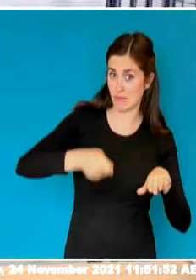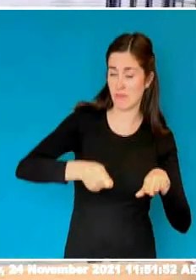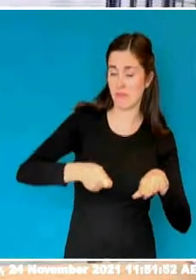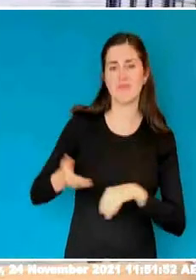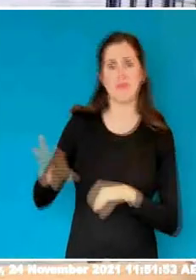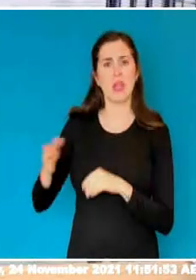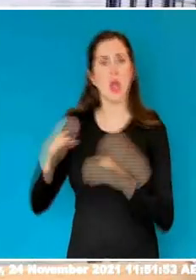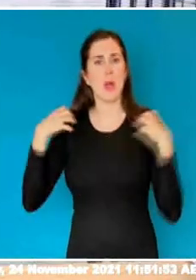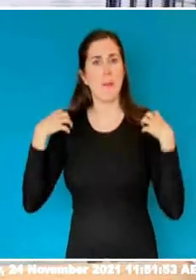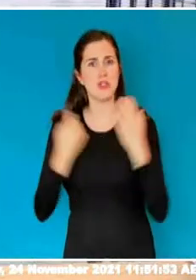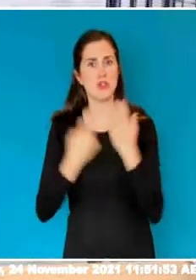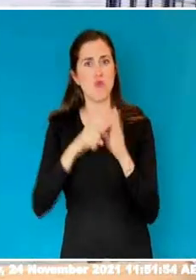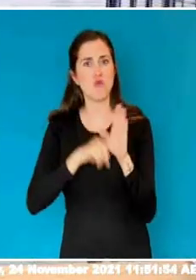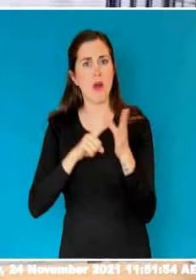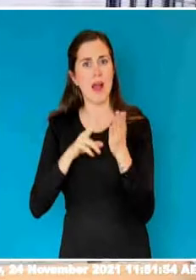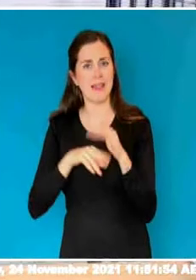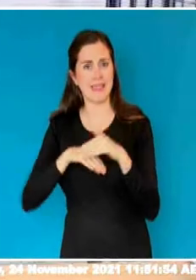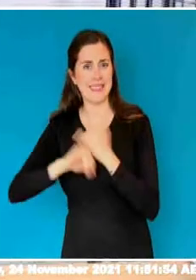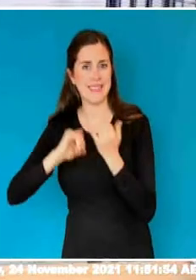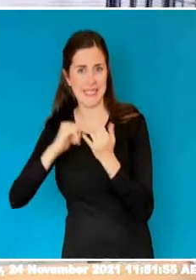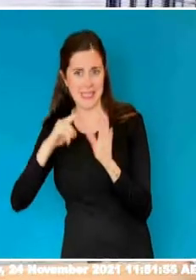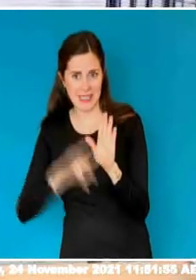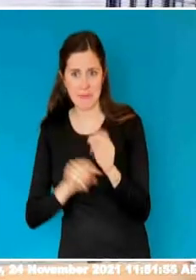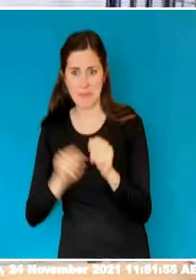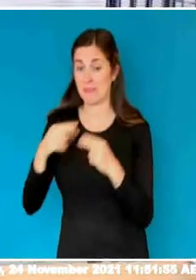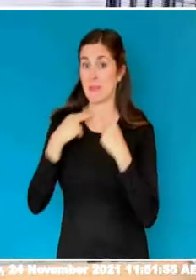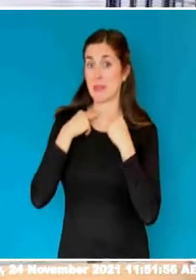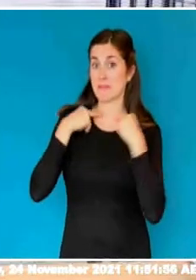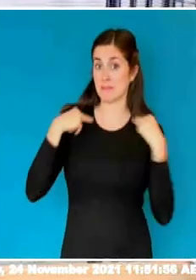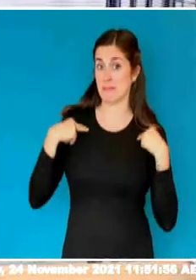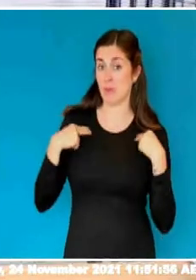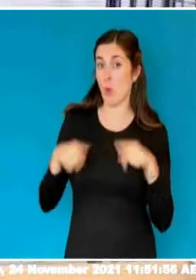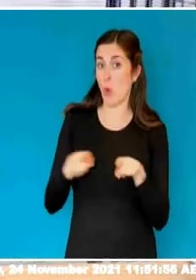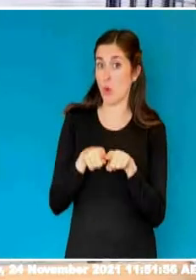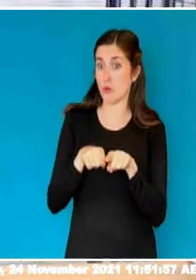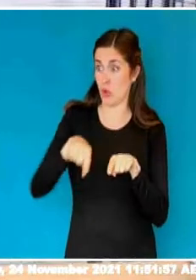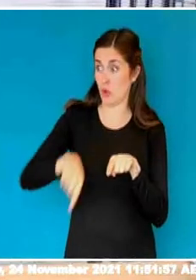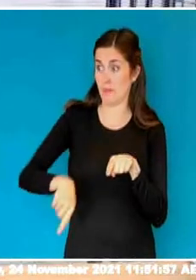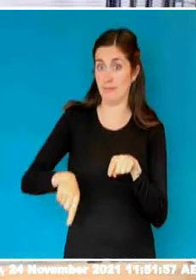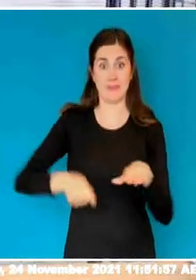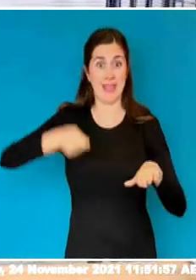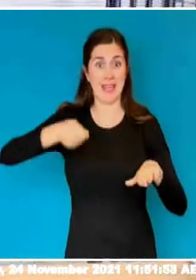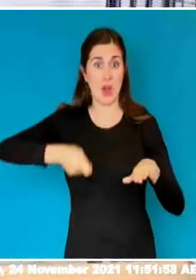right and Ms Dowsett, Counsel Assisting the Royal Commission is also in the Sydney